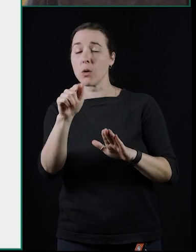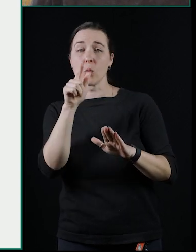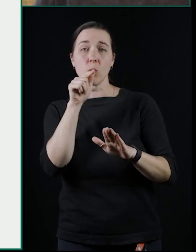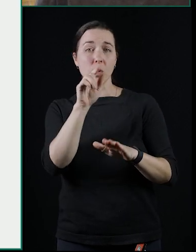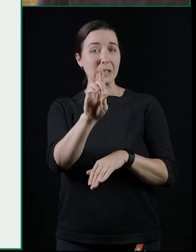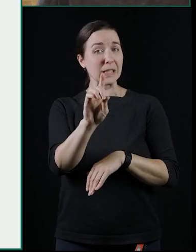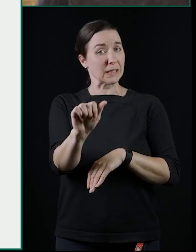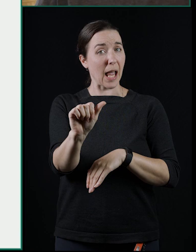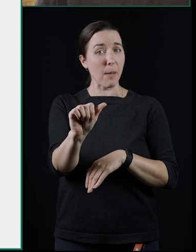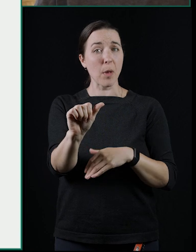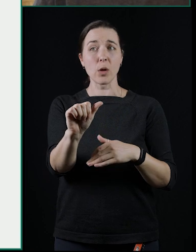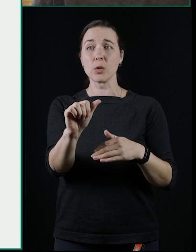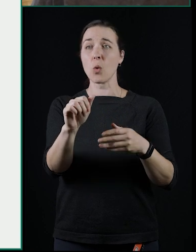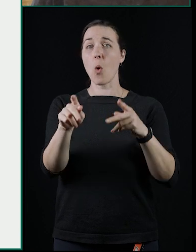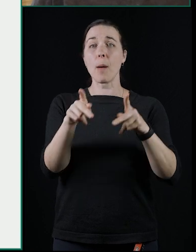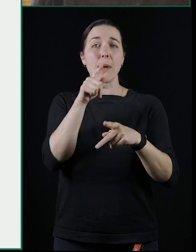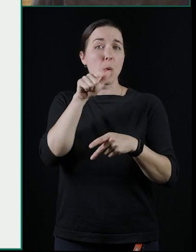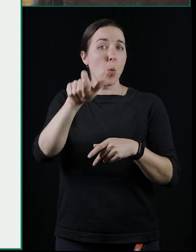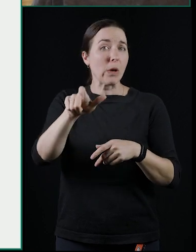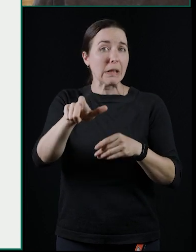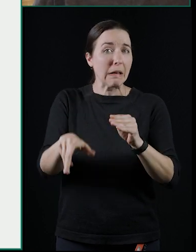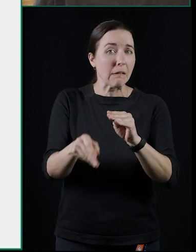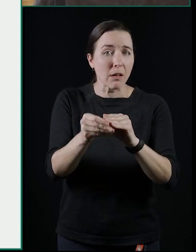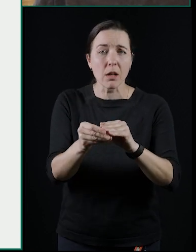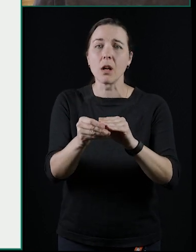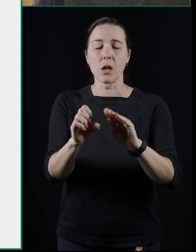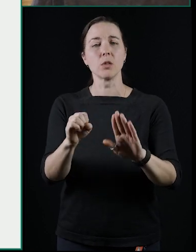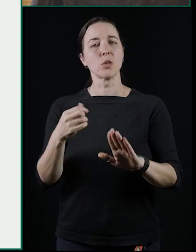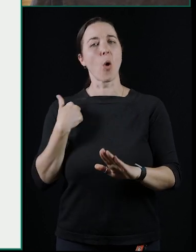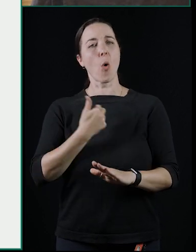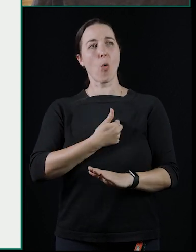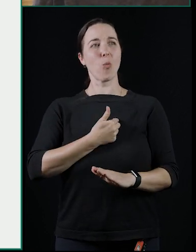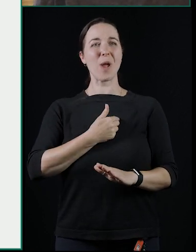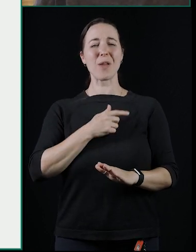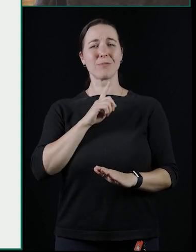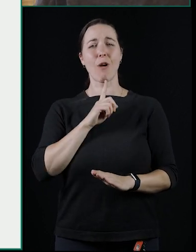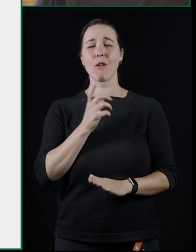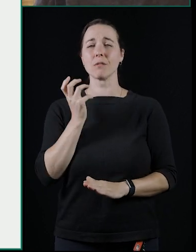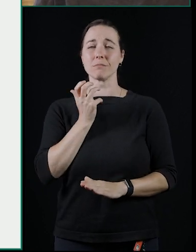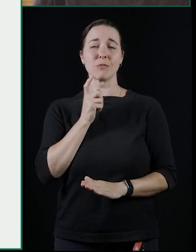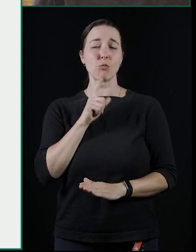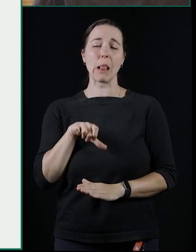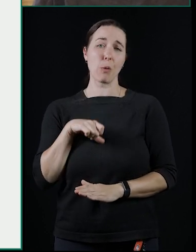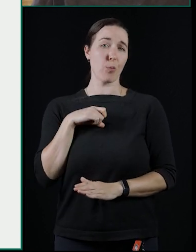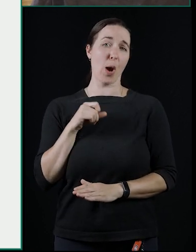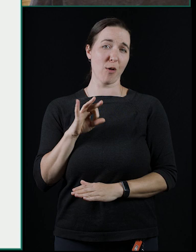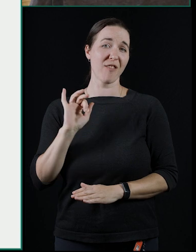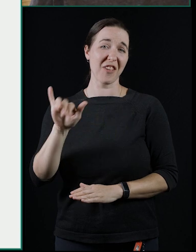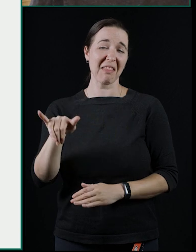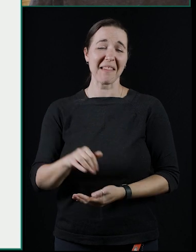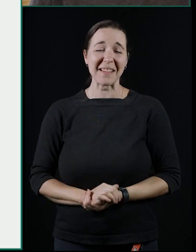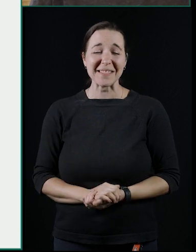for people with disability, people in need. So we are definitely very proud of this feature.